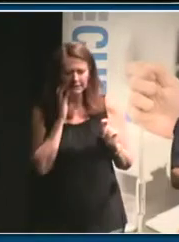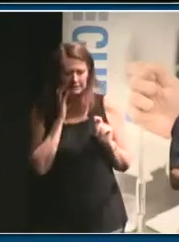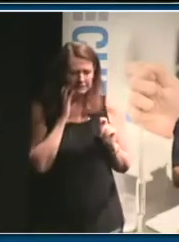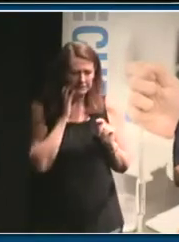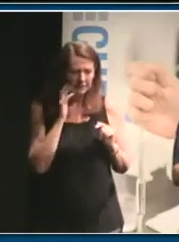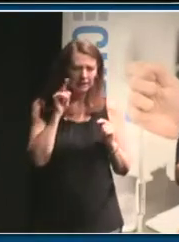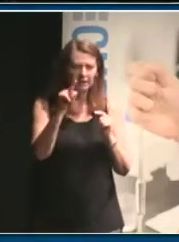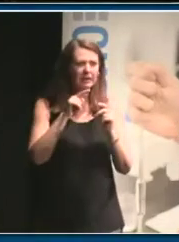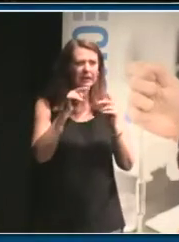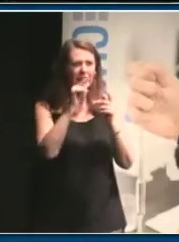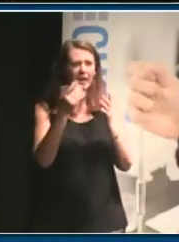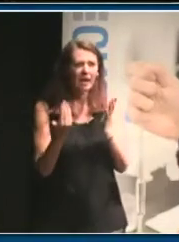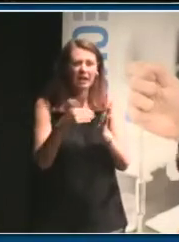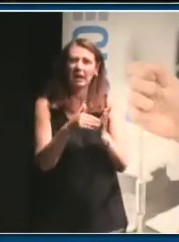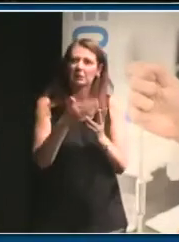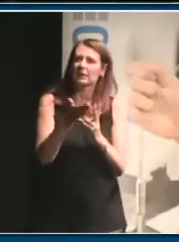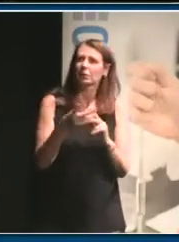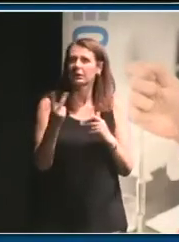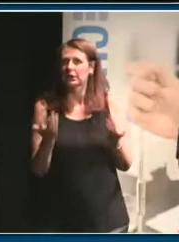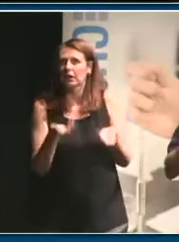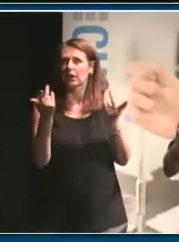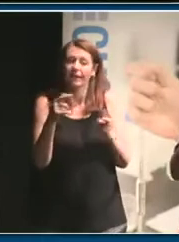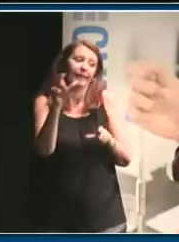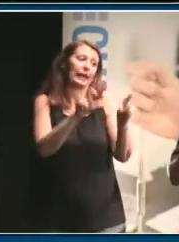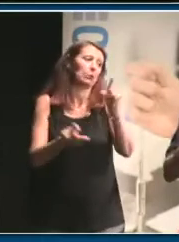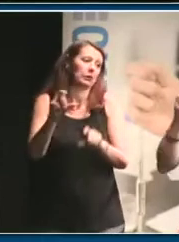up divided by two, so I’ll take chemistry! Not because I had any interest in chemistry but I